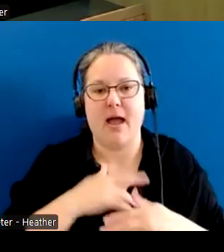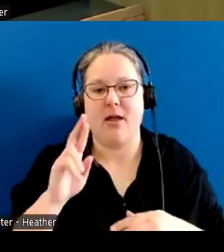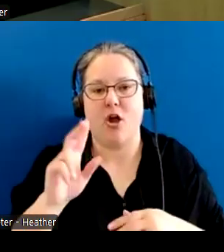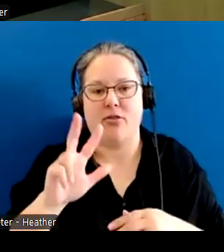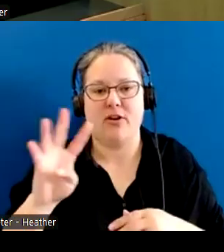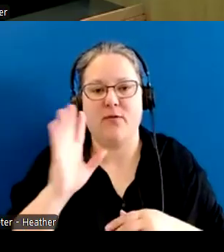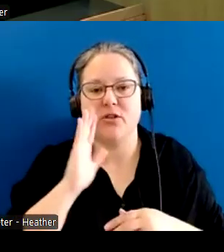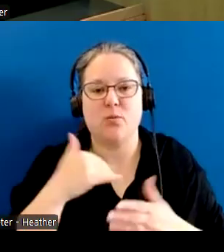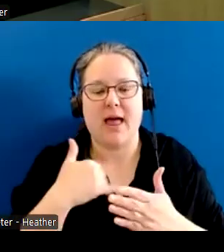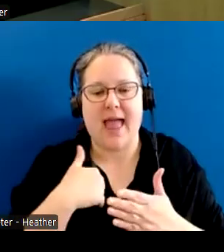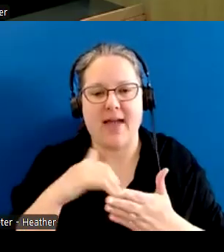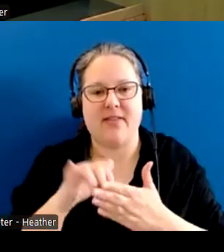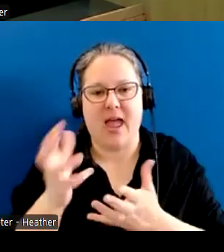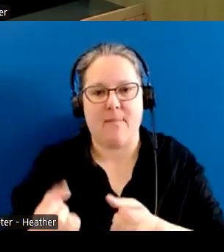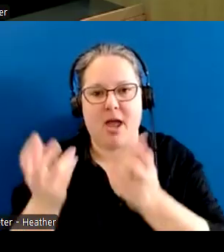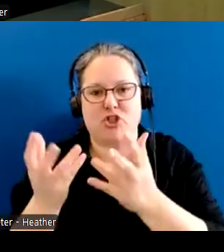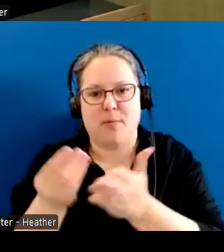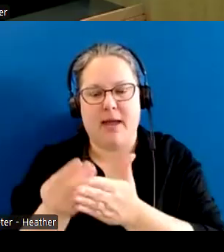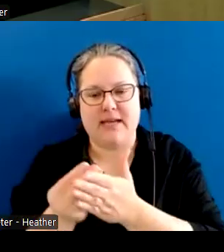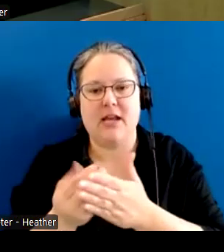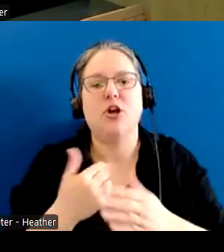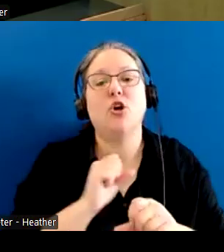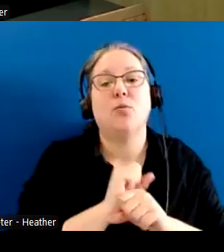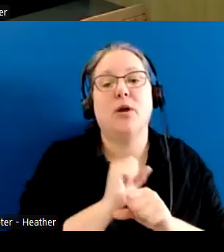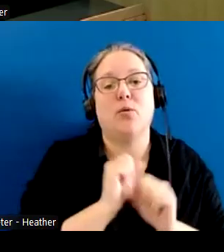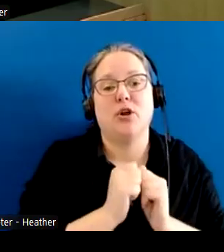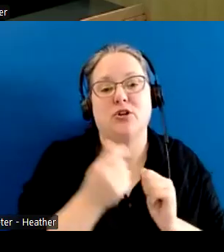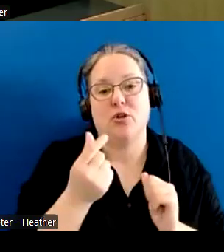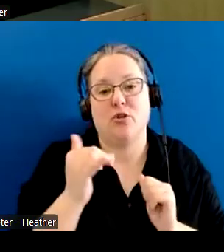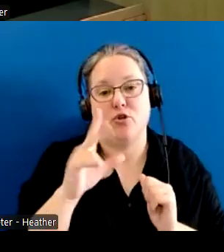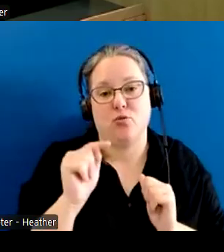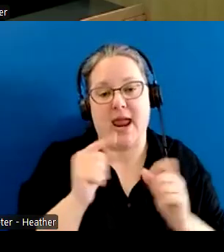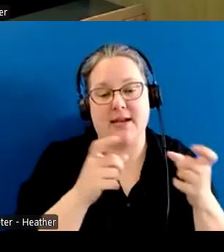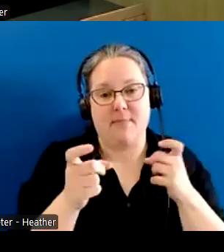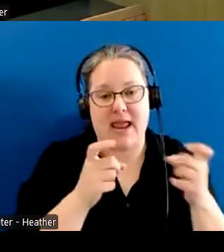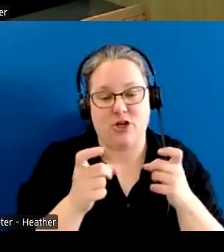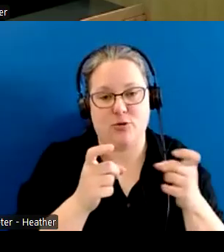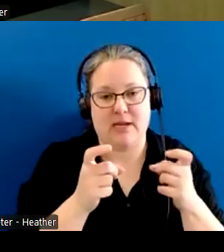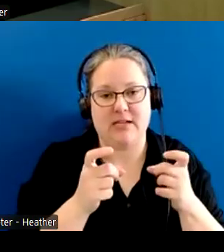are going to have this much money. So, we worked with um grants management uh in our div uh our